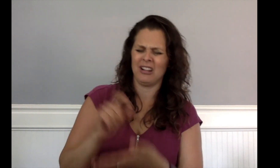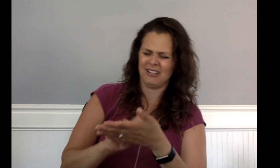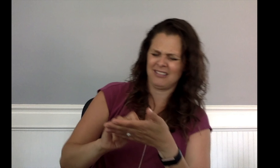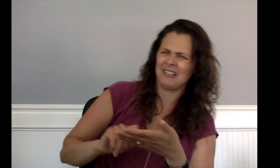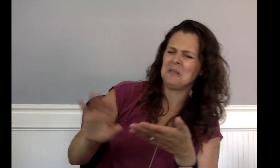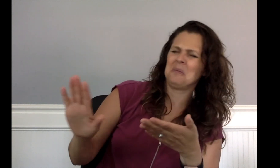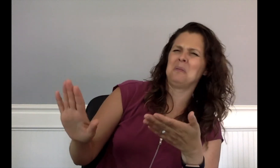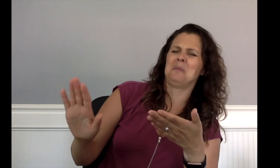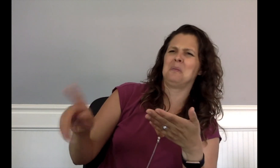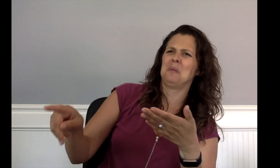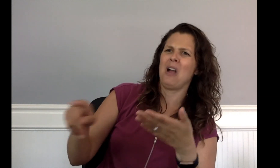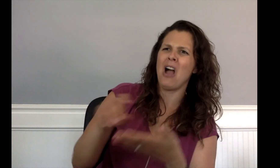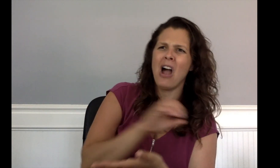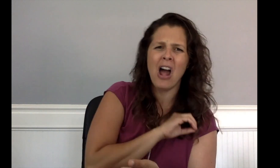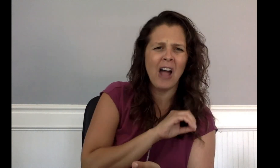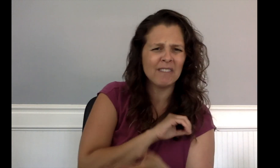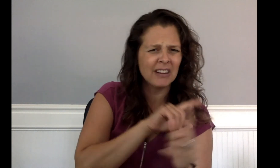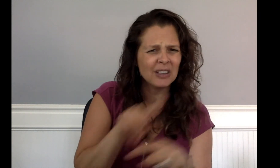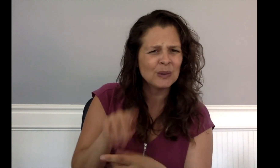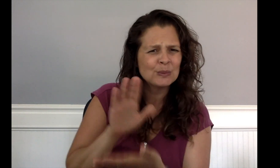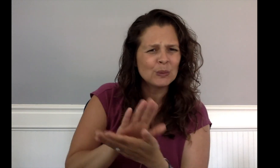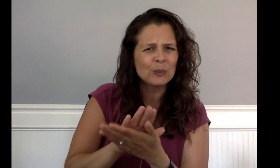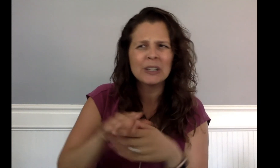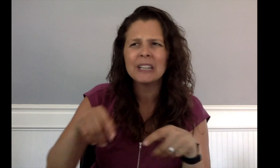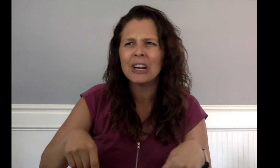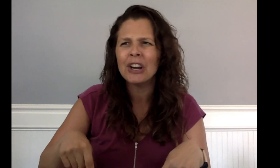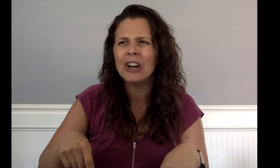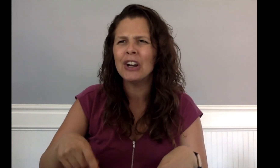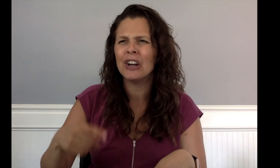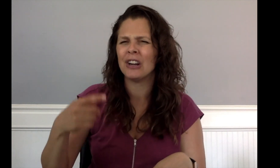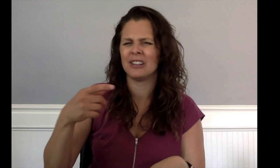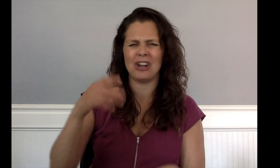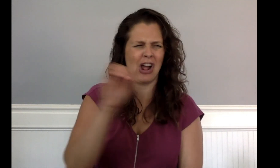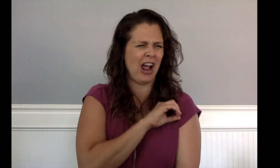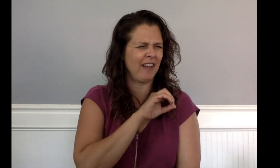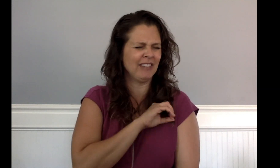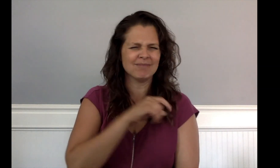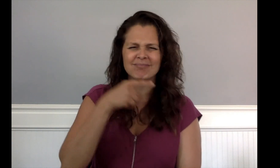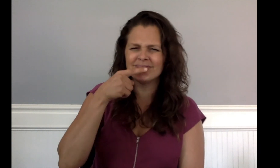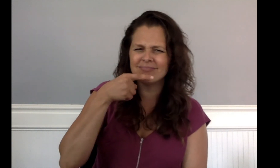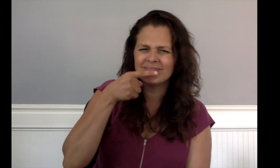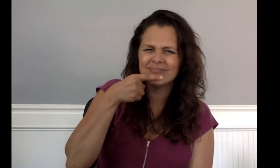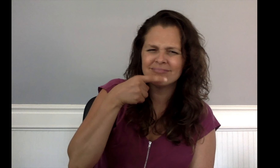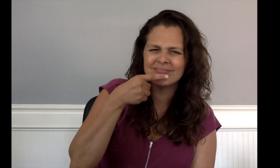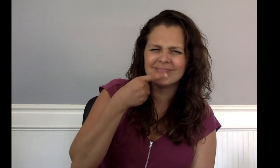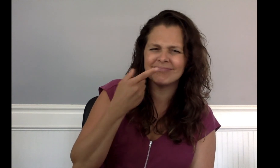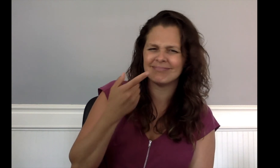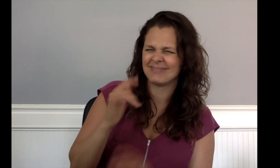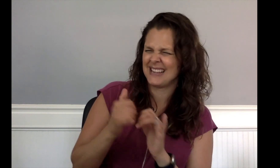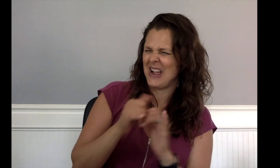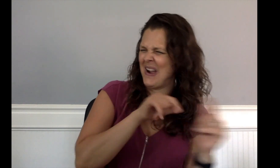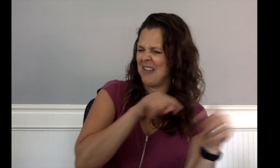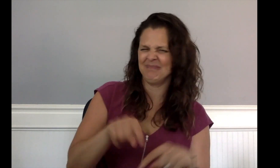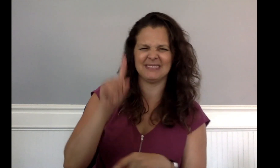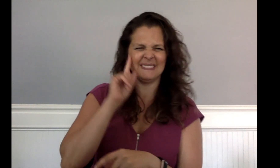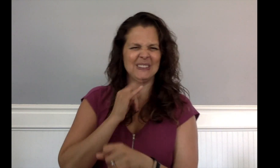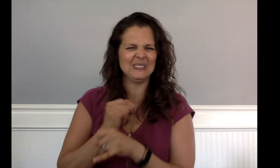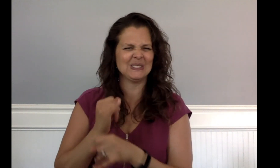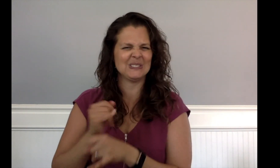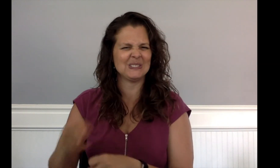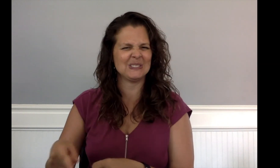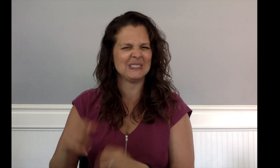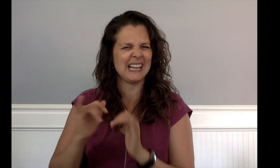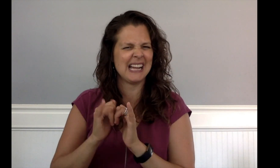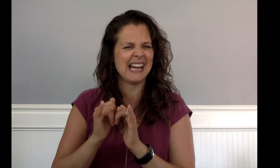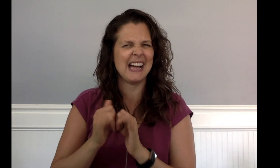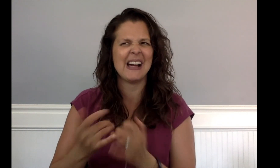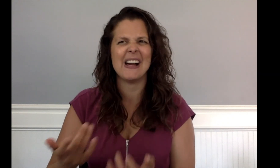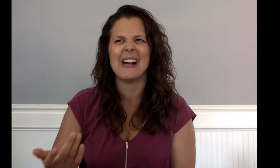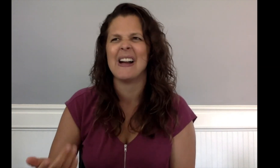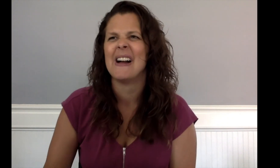"Oliver goes to school here?" Charlie asked. But he’s hearing!"